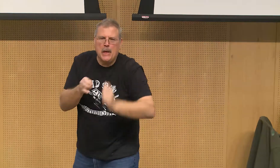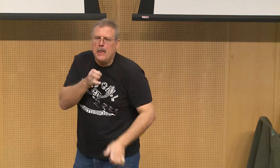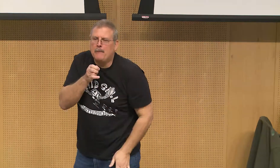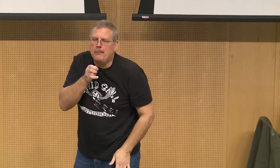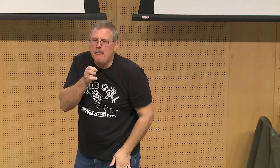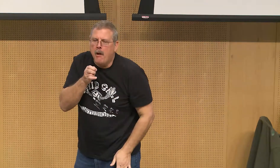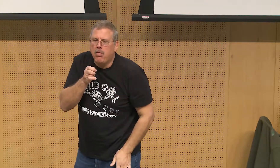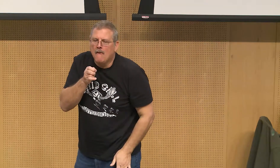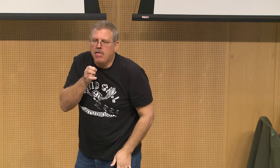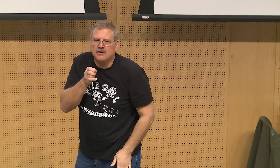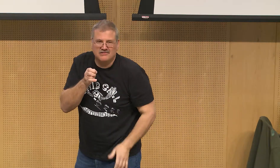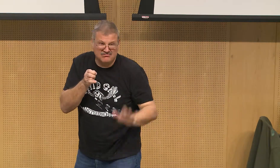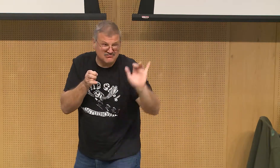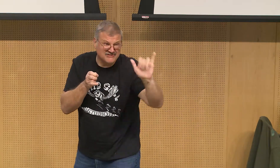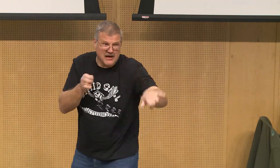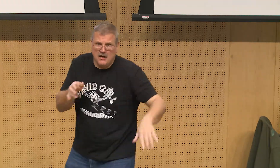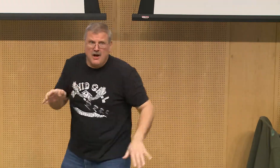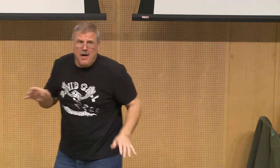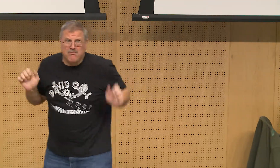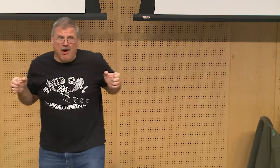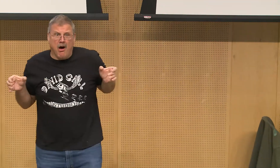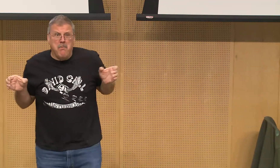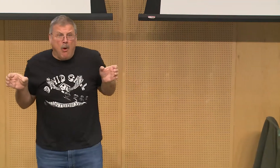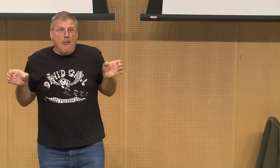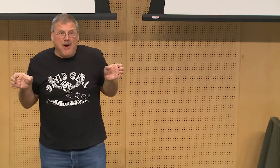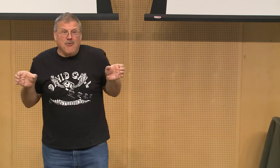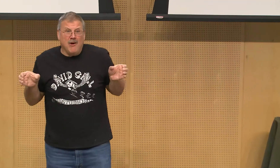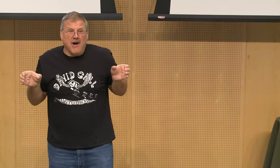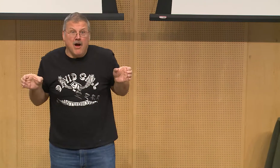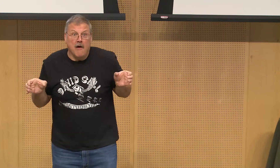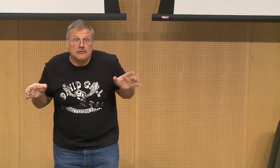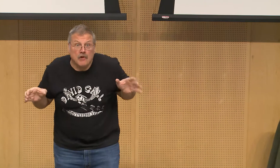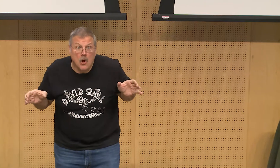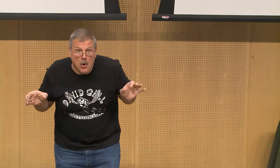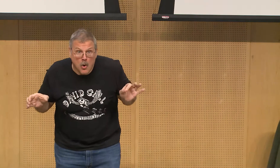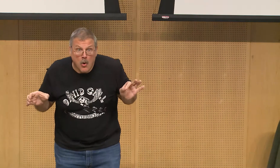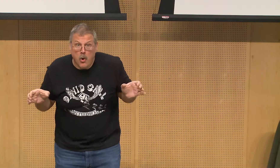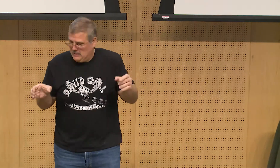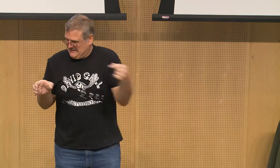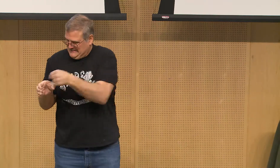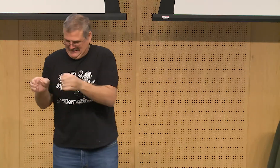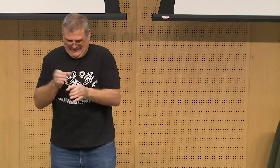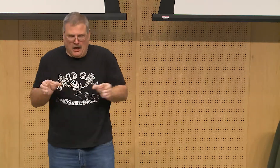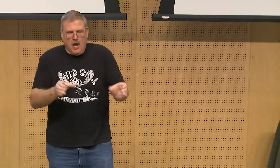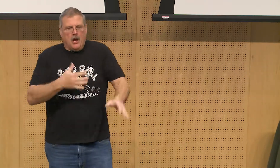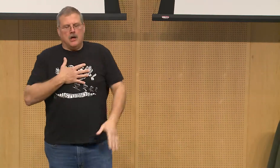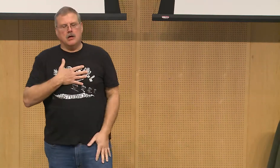"We will, if you speak," with that image of the feather to make your "P" sounds or your "B" sounds,